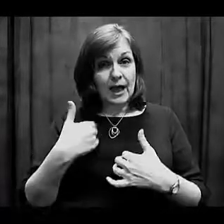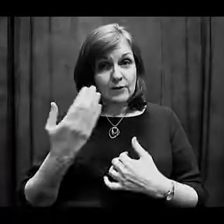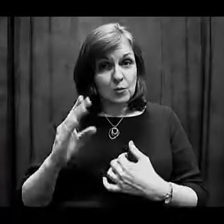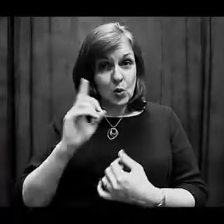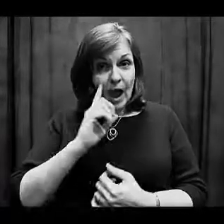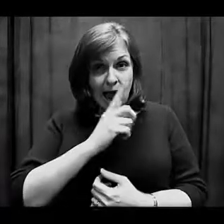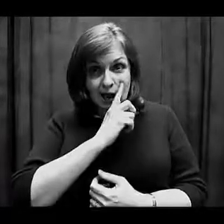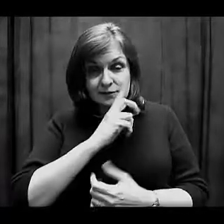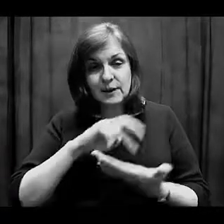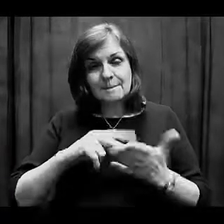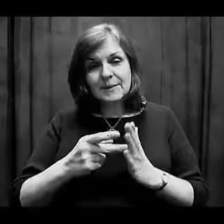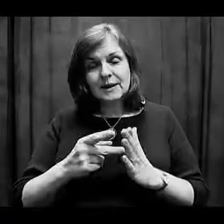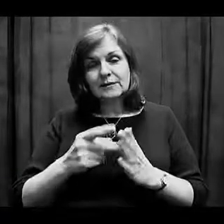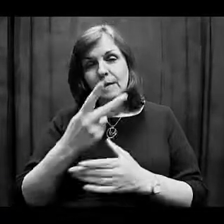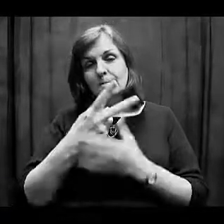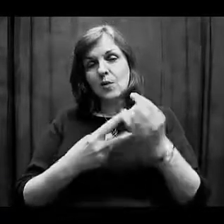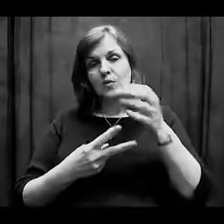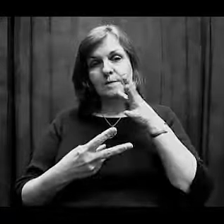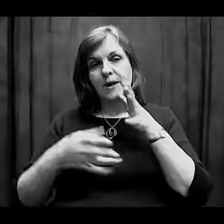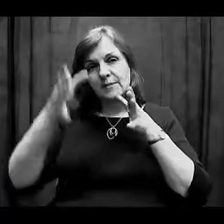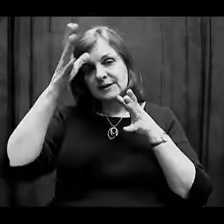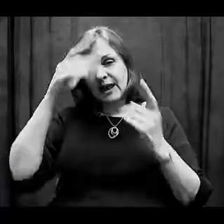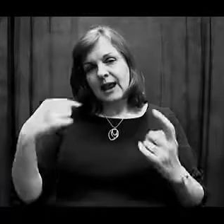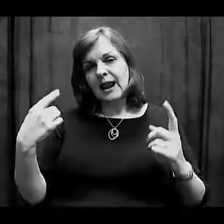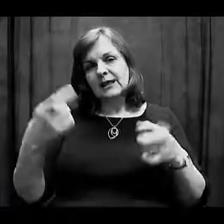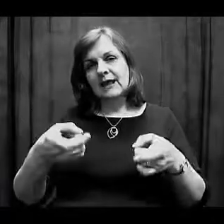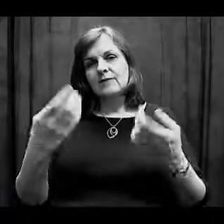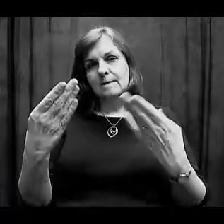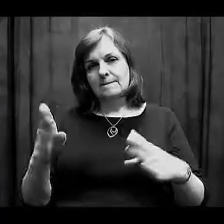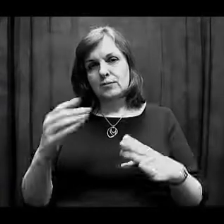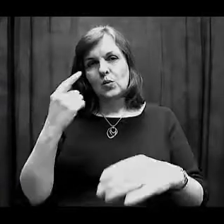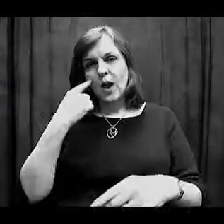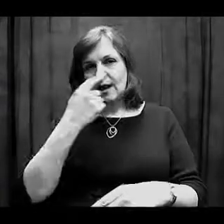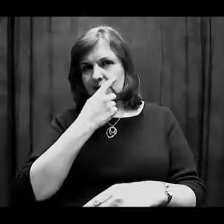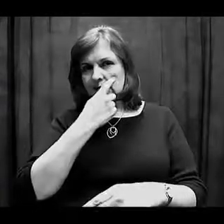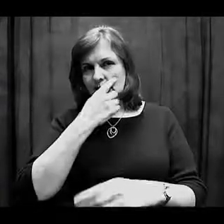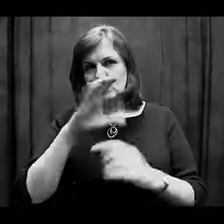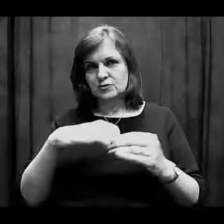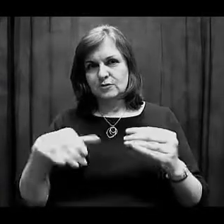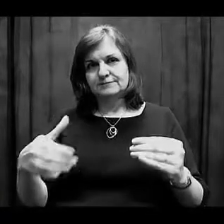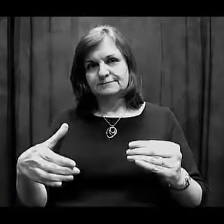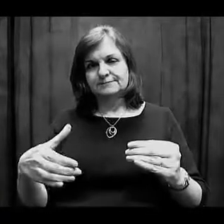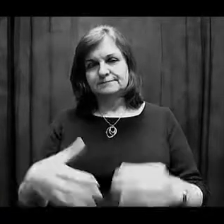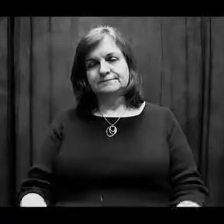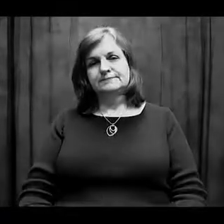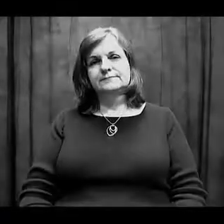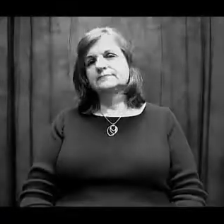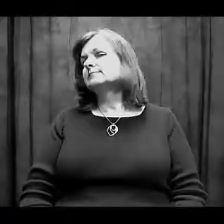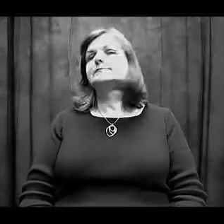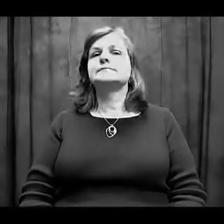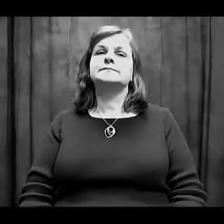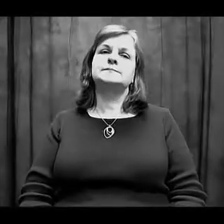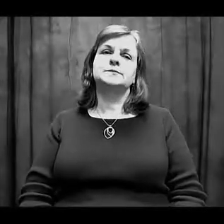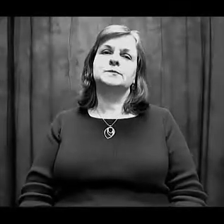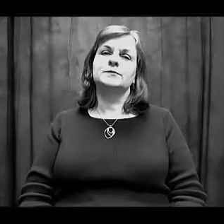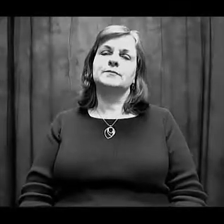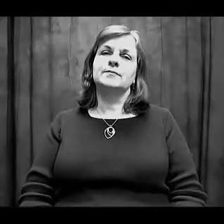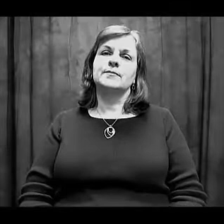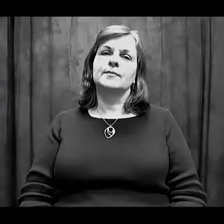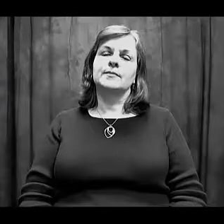both gave you information that said blue eyes